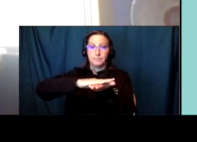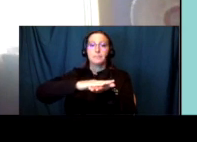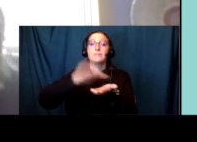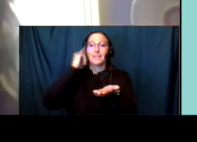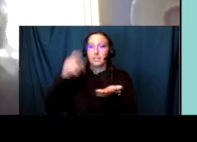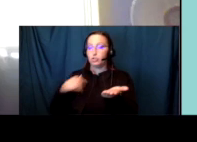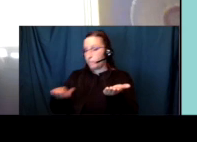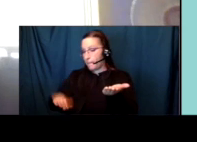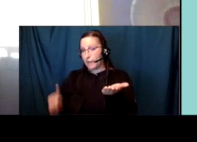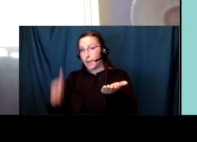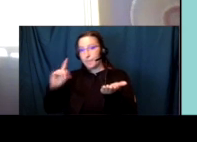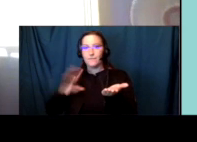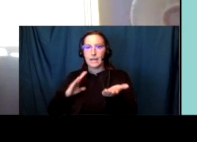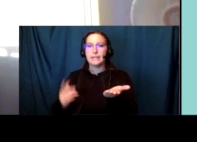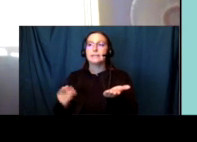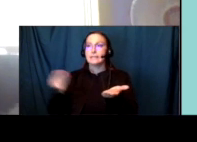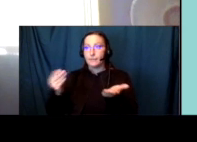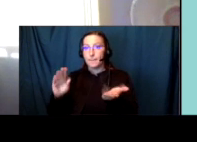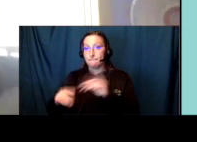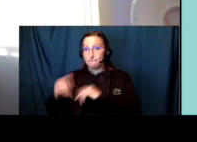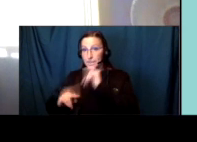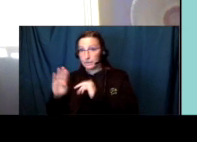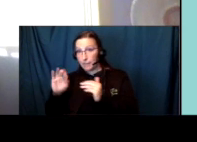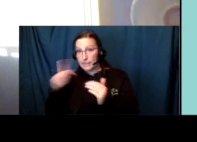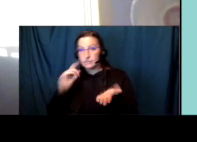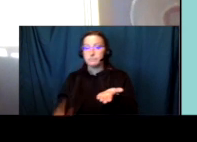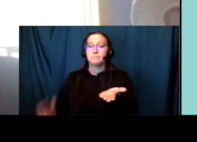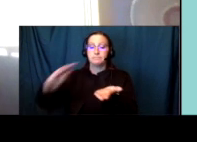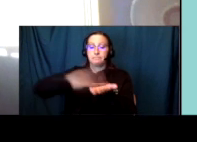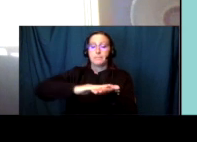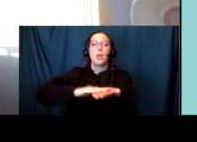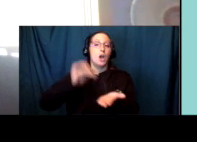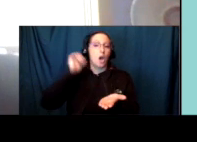get a little building blocks, give them auditory, visual, tactile, lip reading,